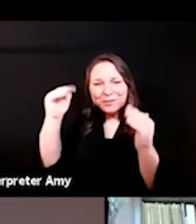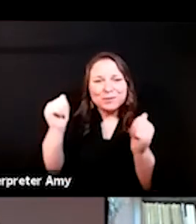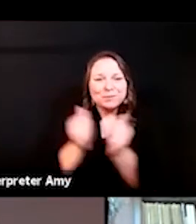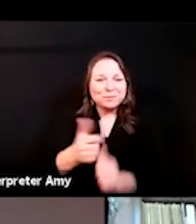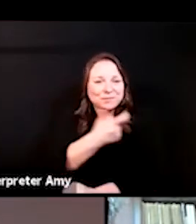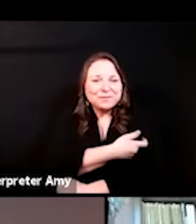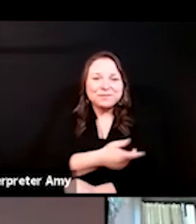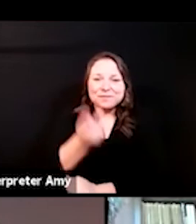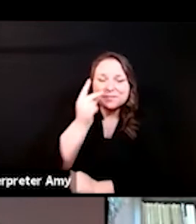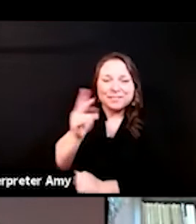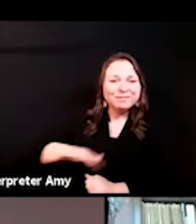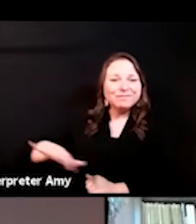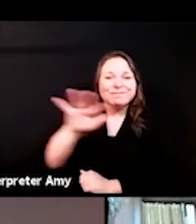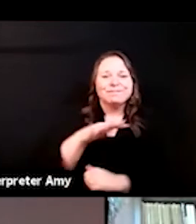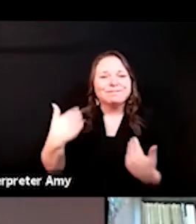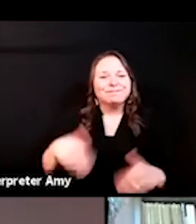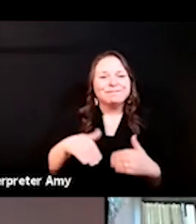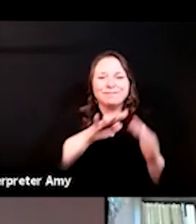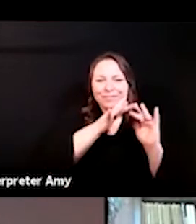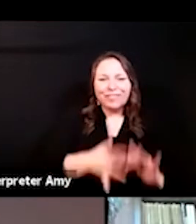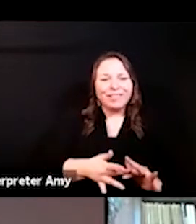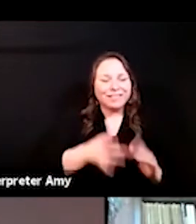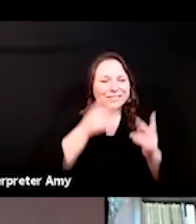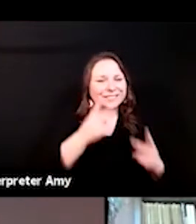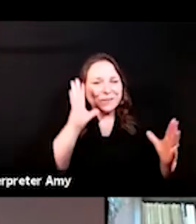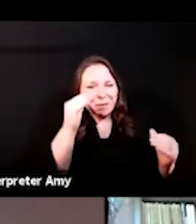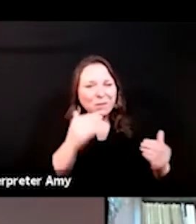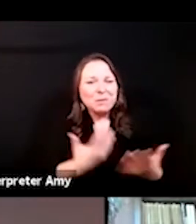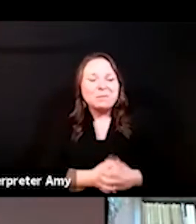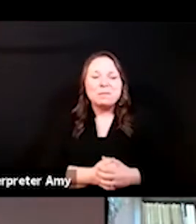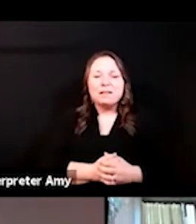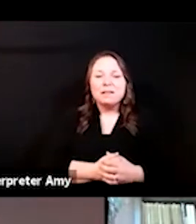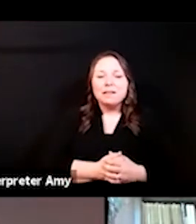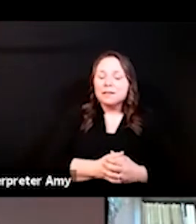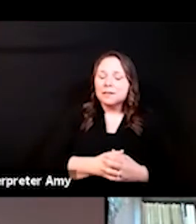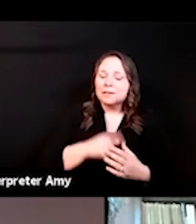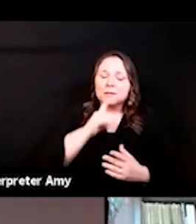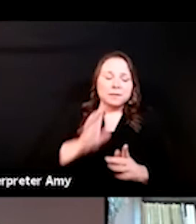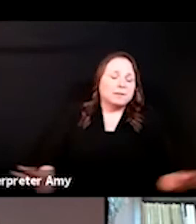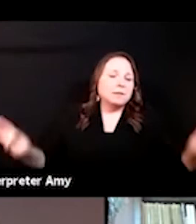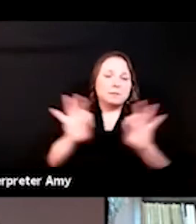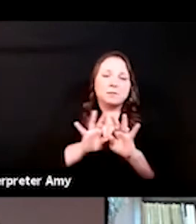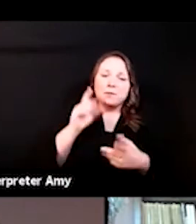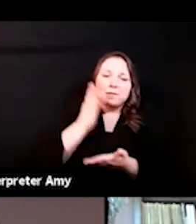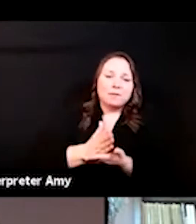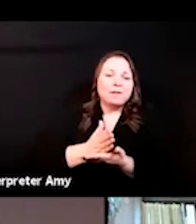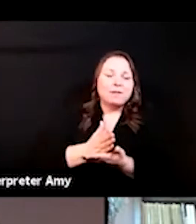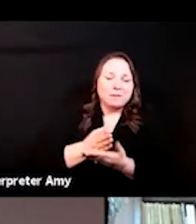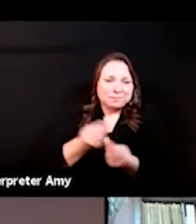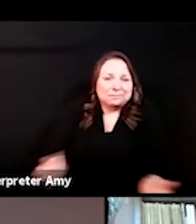THERE IS SO MUCH HOPE WITH THE VACCINES THAT WE'RE SEEING ONLINE. YOU KNOW, AND THAT'S REALLY GOING TO BE KEY TO